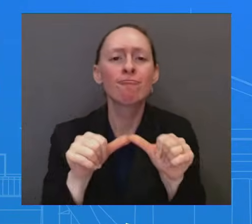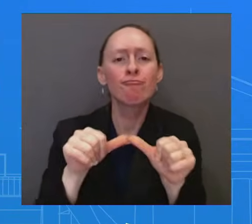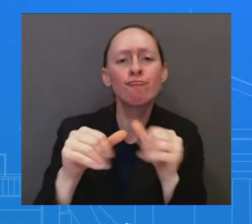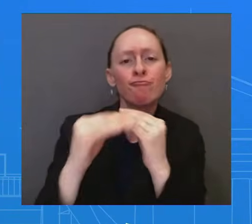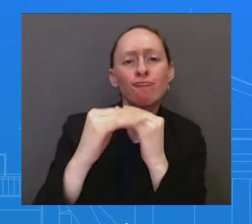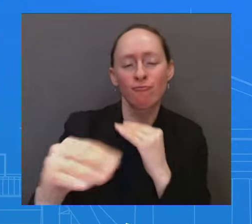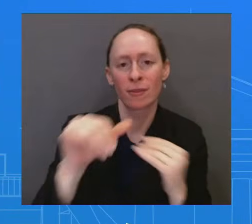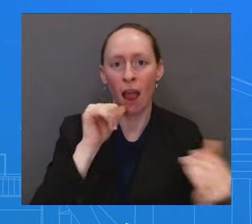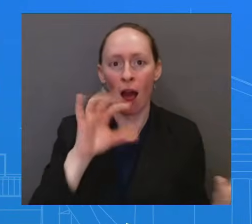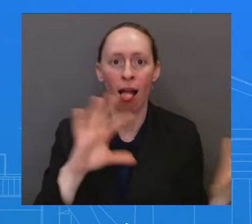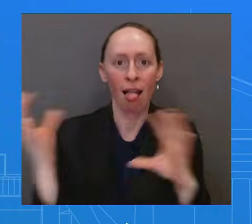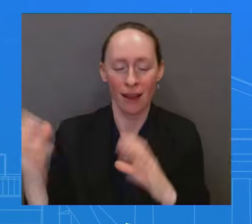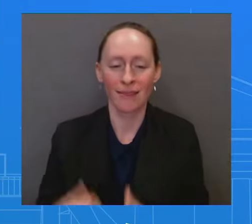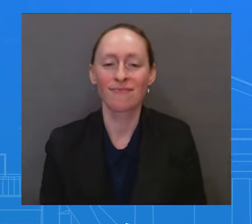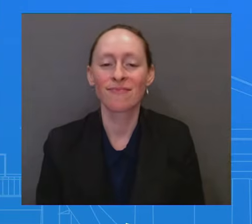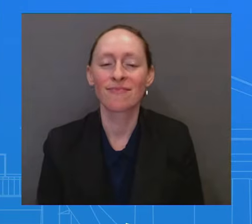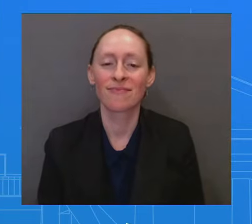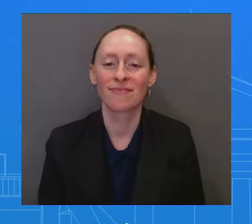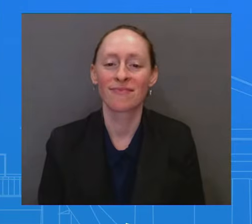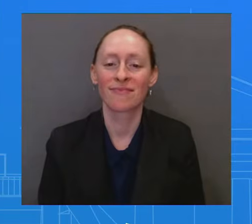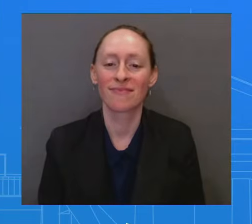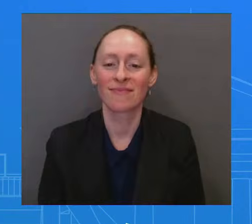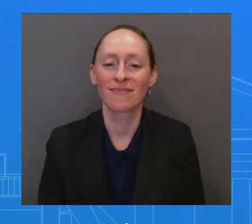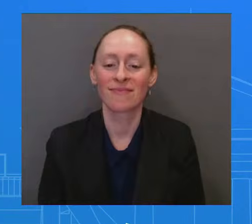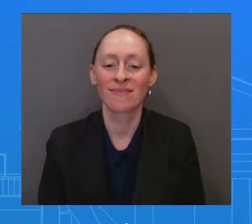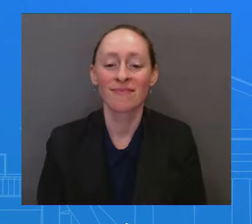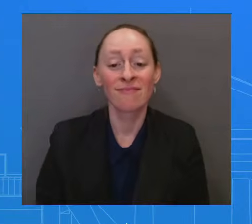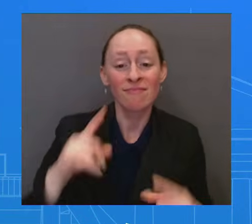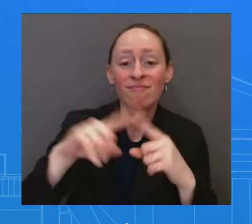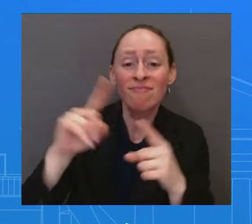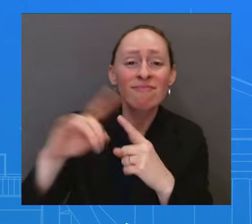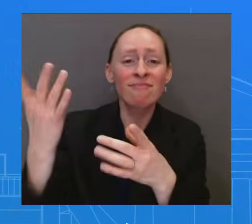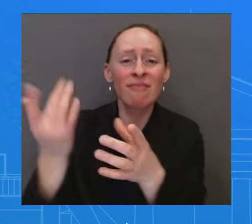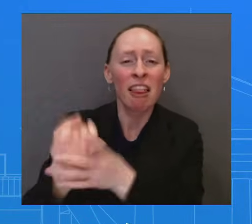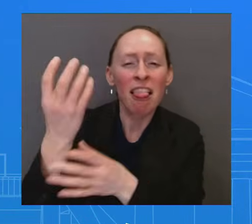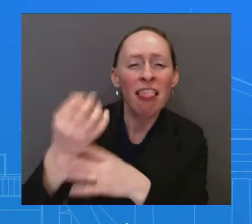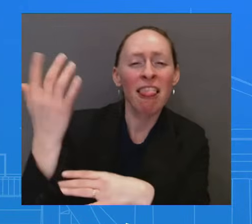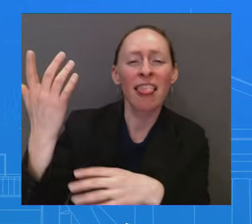This historic agenda is unleashing a manufacturing and clean energy boom